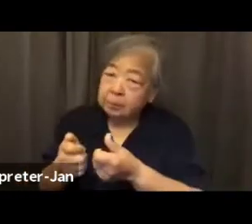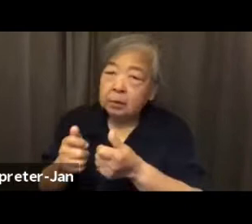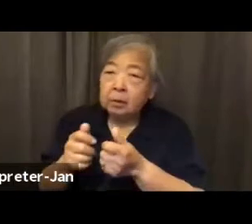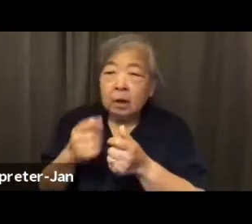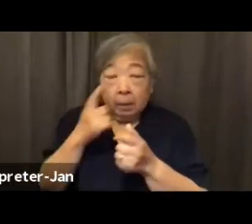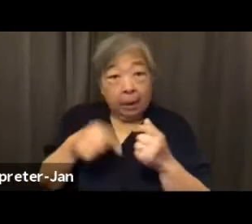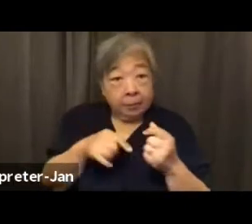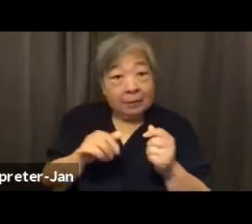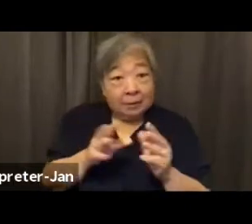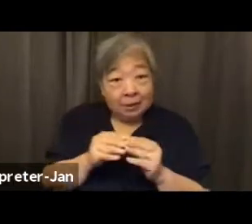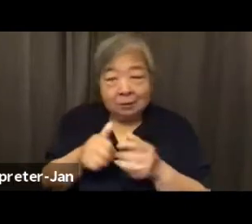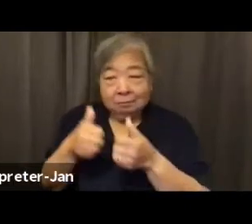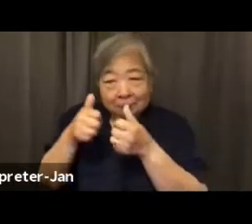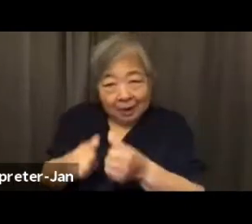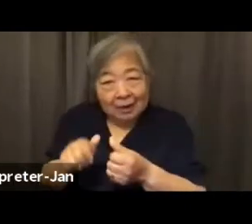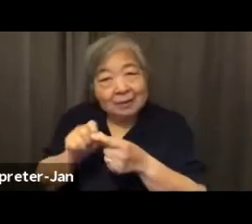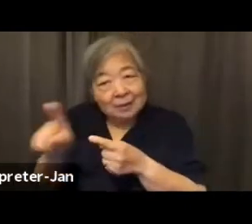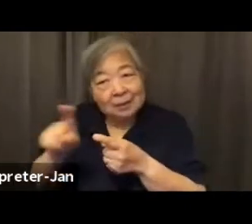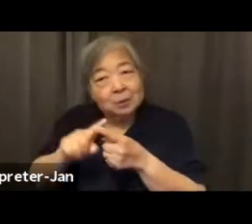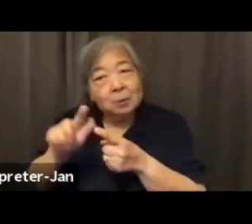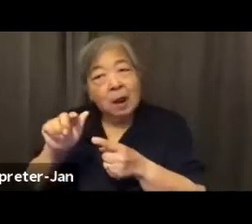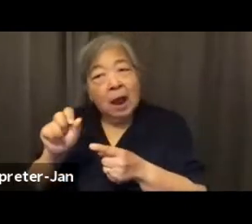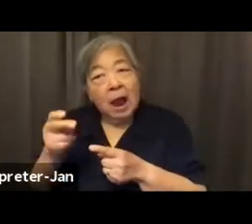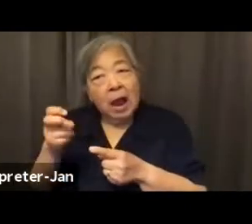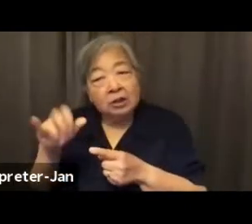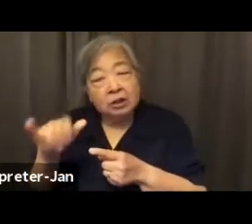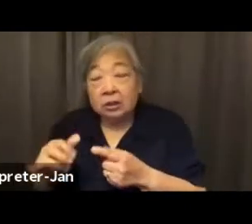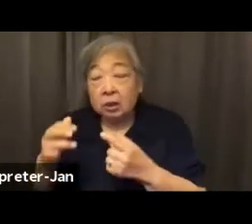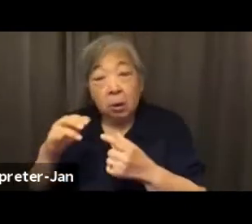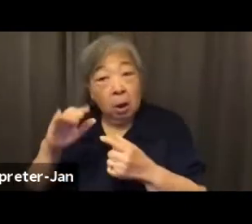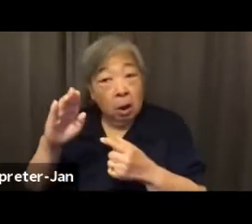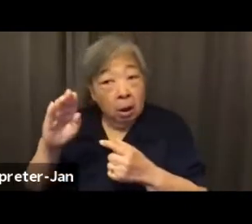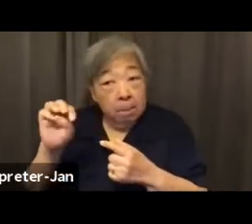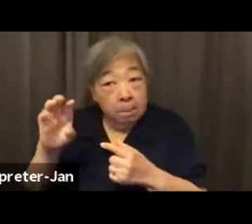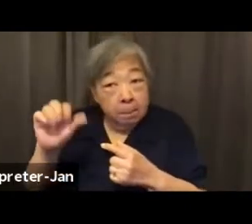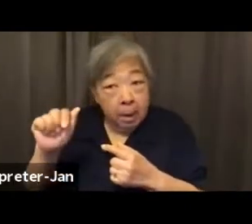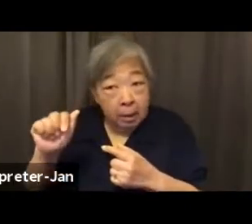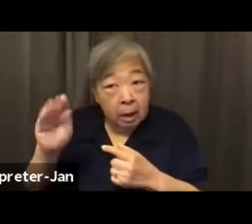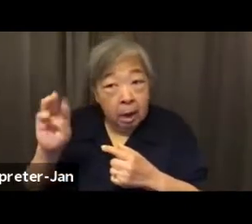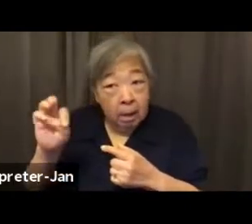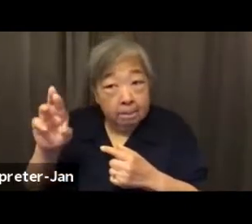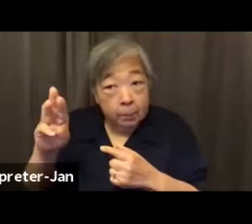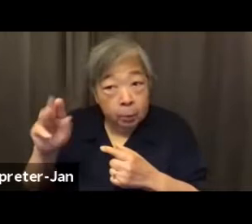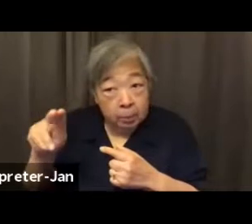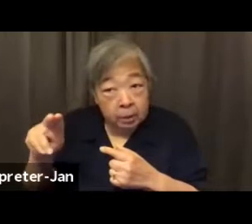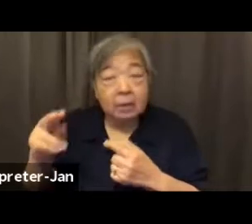And with that, Becca Berman, I'm going to hand it off to you.